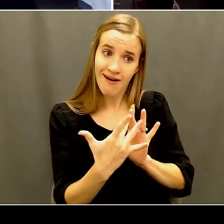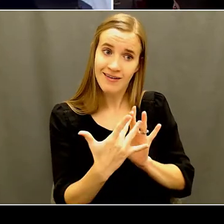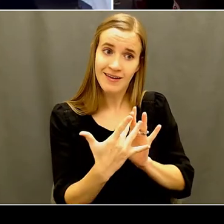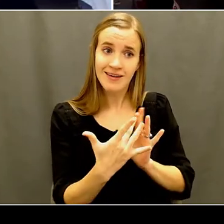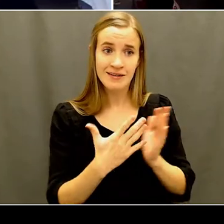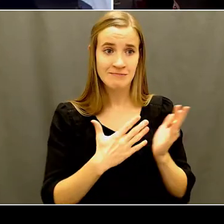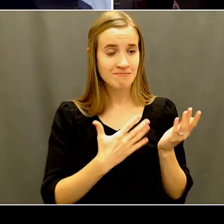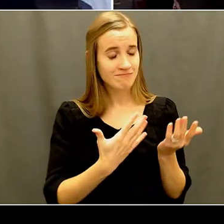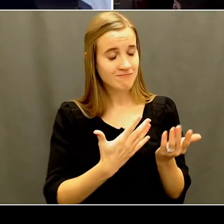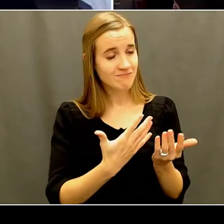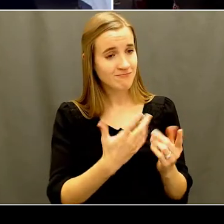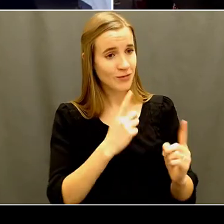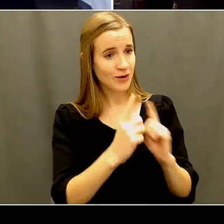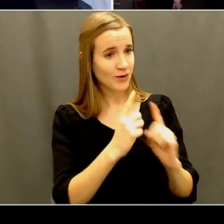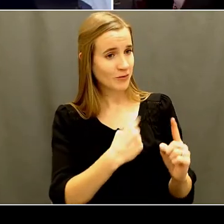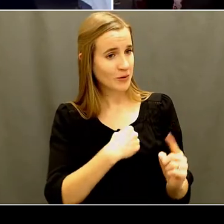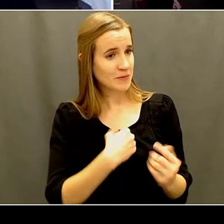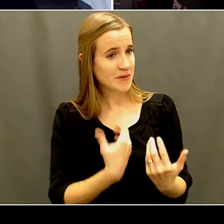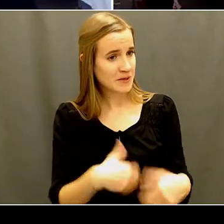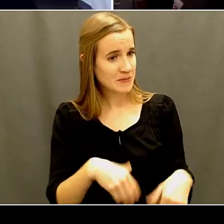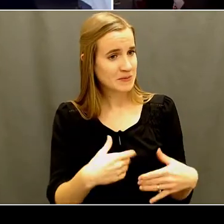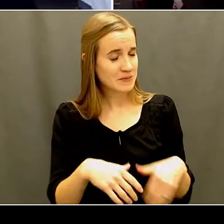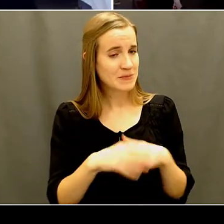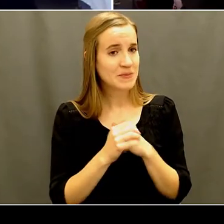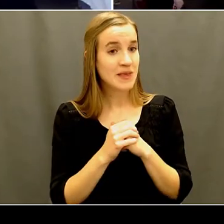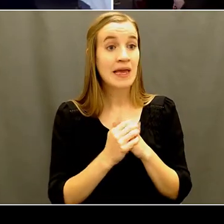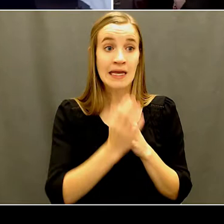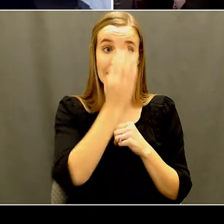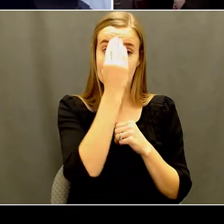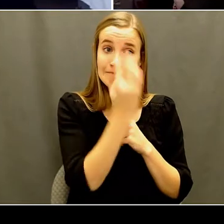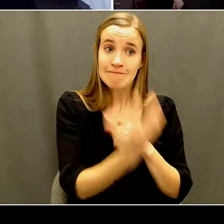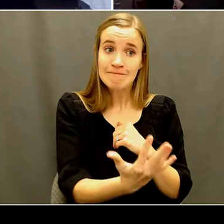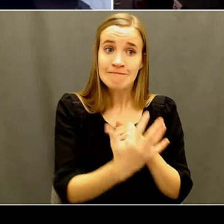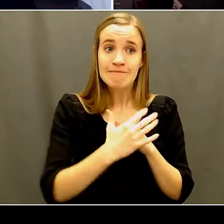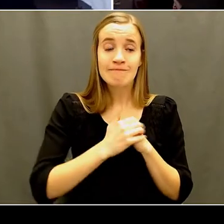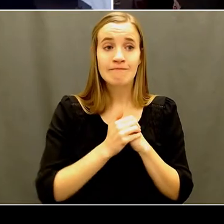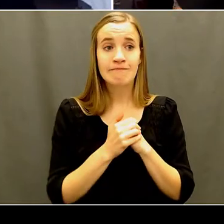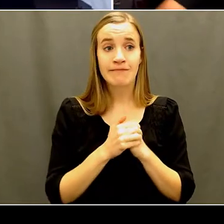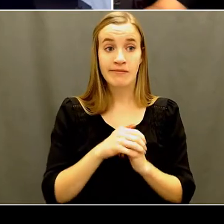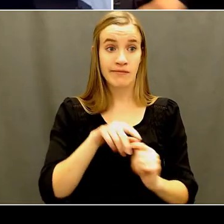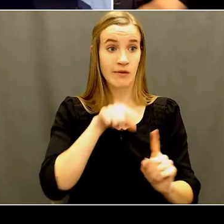with me today. And I just have to say, it was such an honor to have you